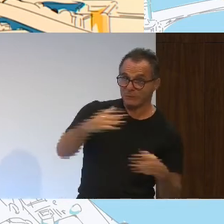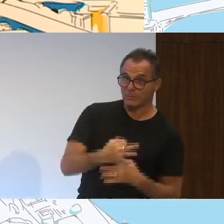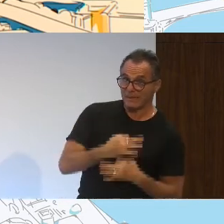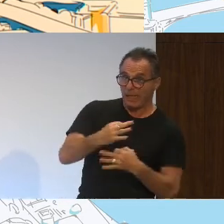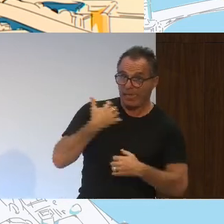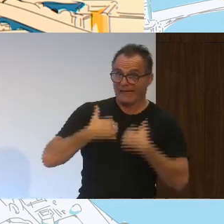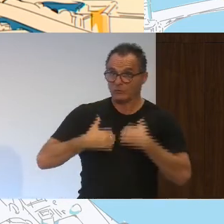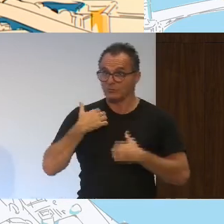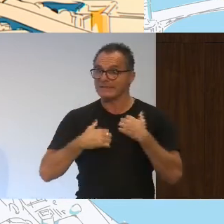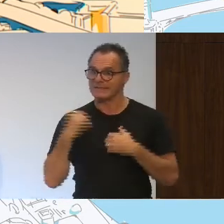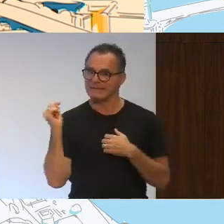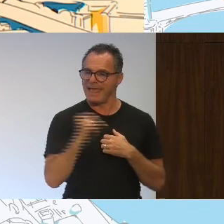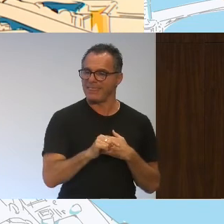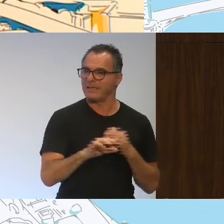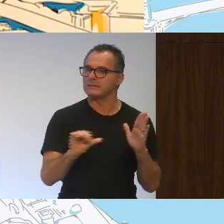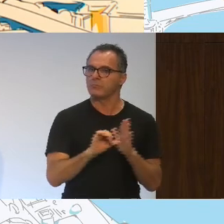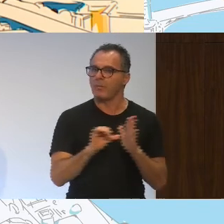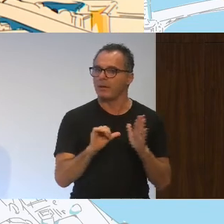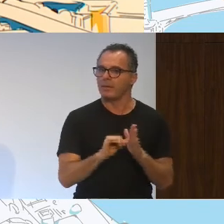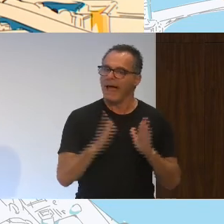in the, in the problem by persisting, I mean persistence.